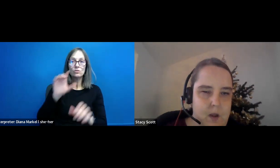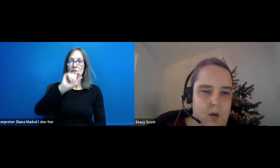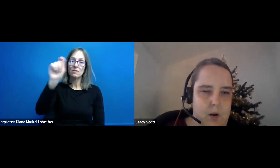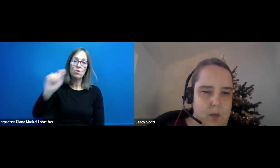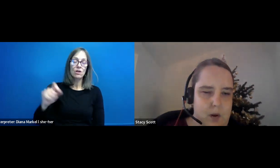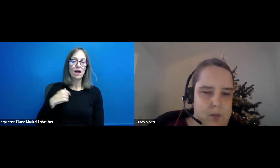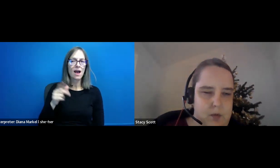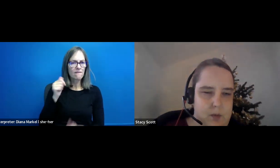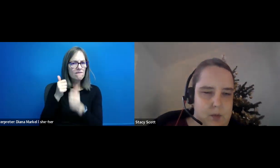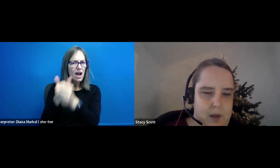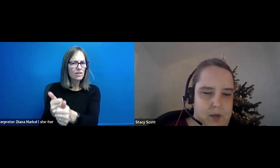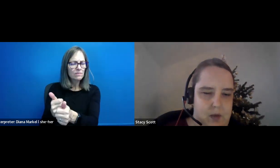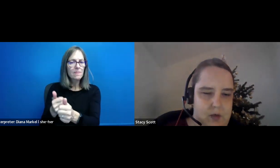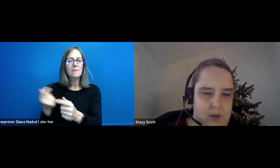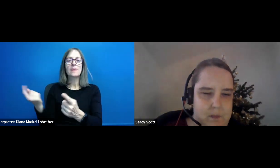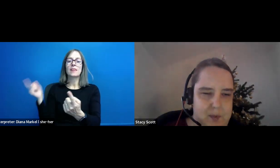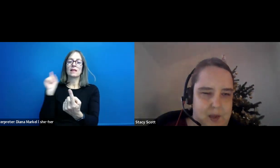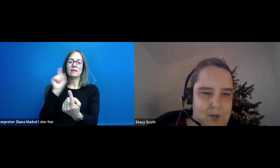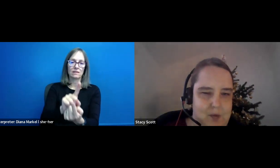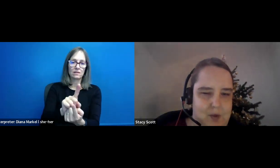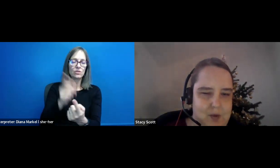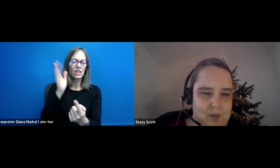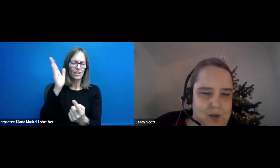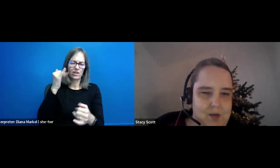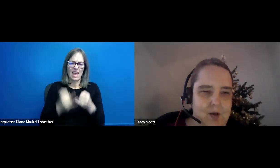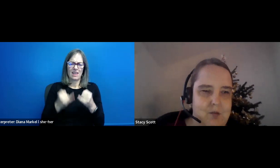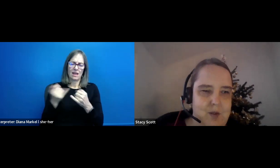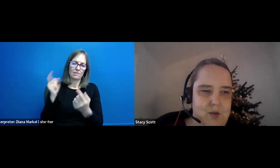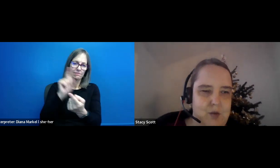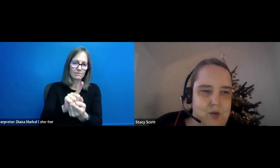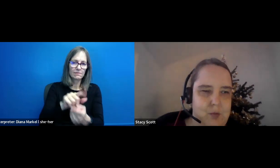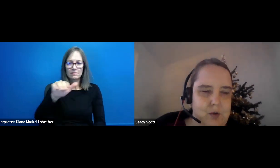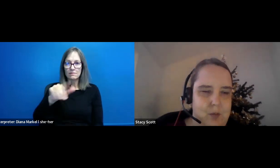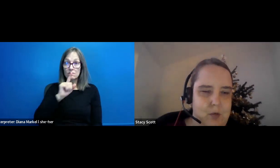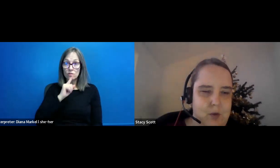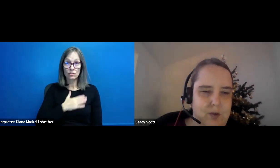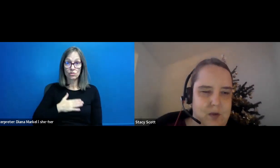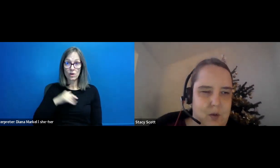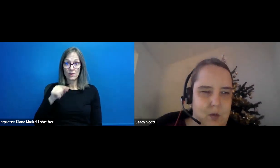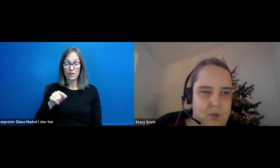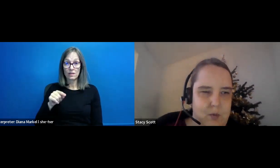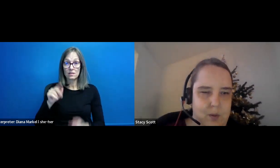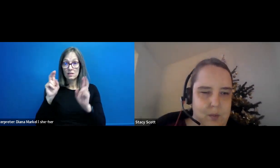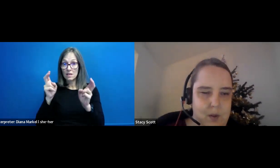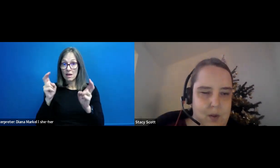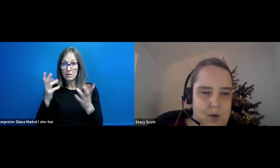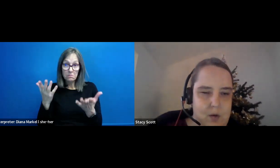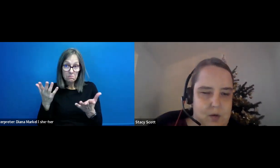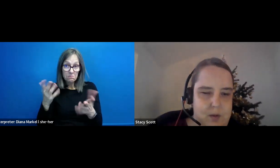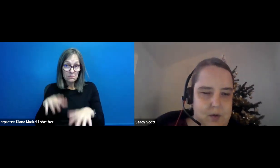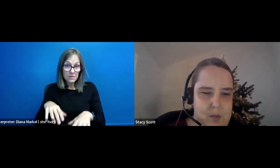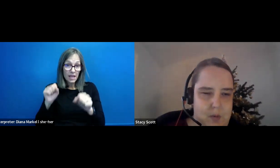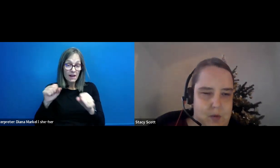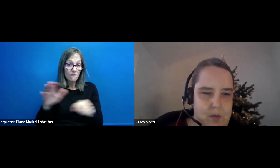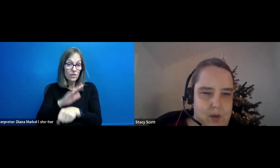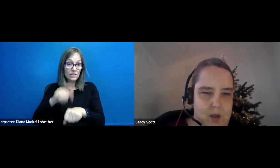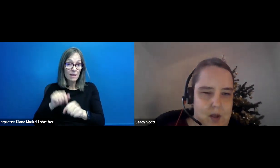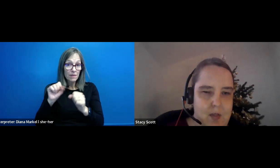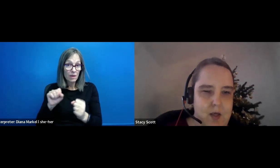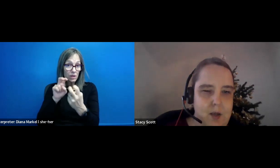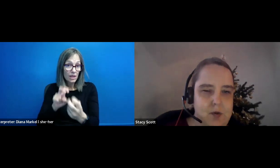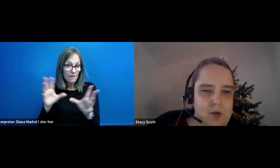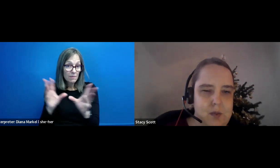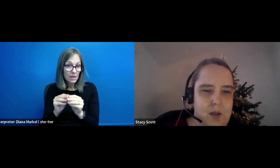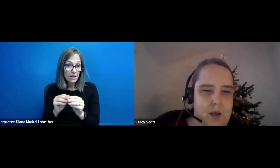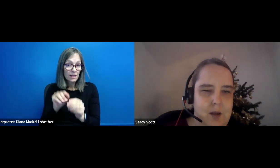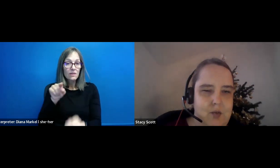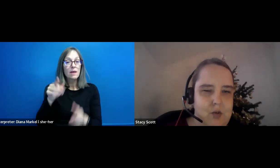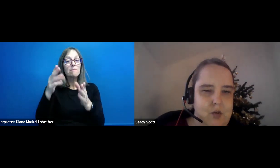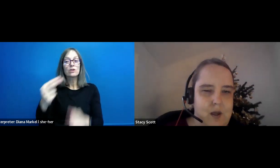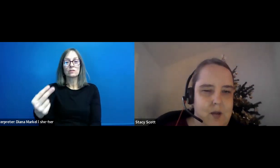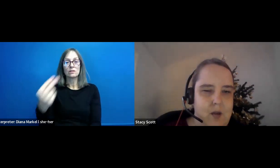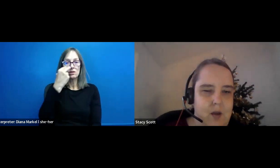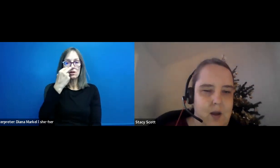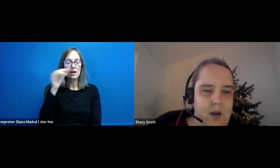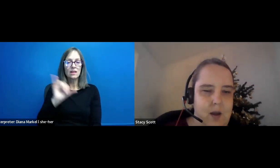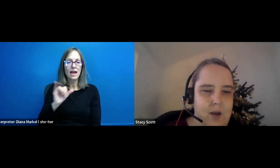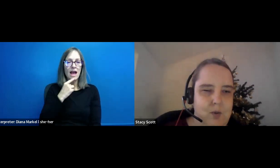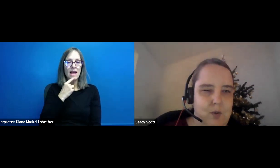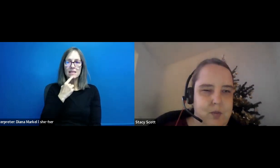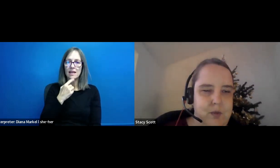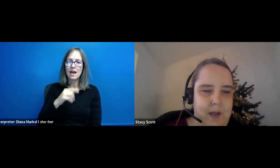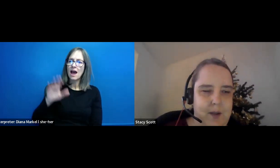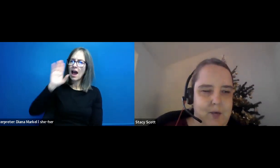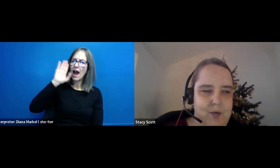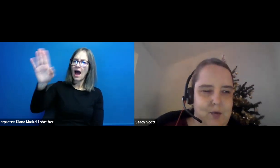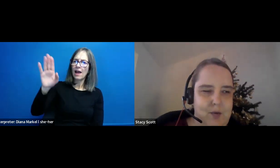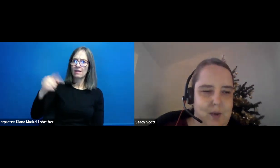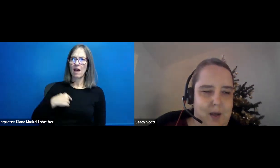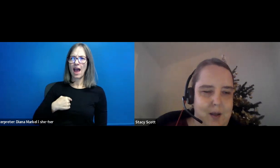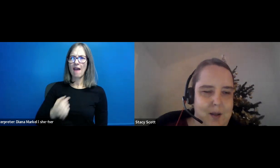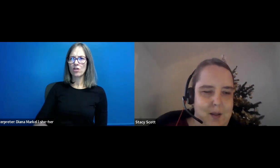Stacy Scott: When I went up to the maths lecturer at the end of the session. I said I really enjoyed the subject, and I was looking to take on full term. Could I speak to them about it, and they looked at me like I had just said, "Hi, I've got three heads. Is that okay?"